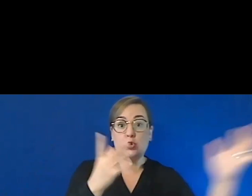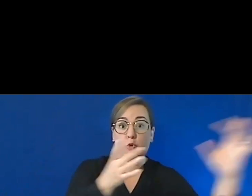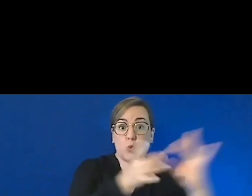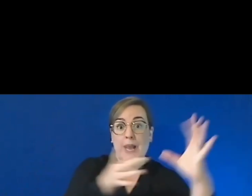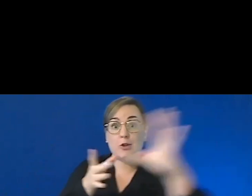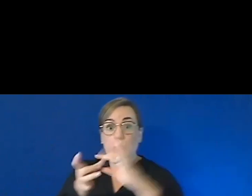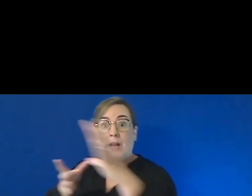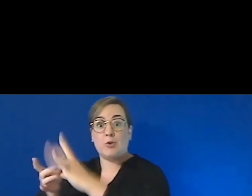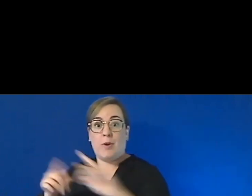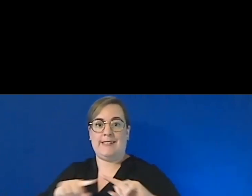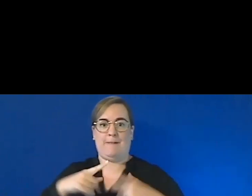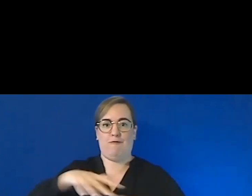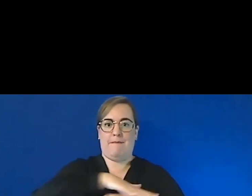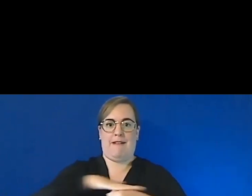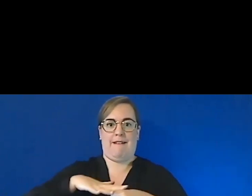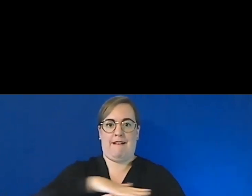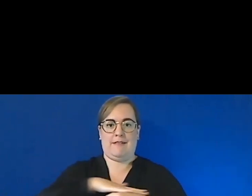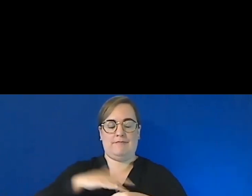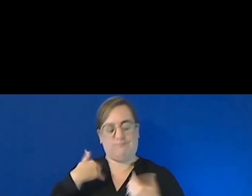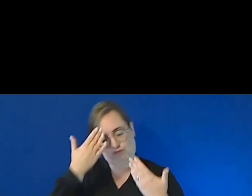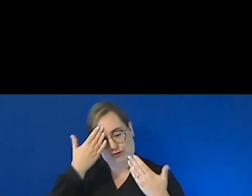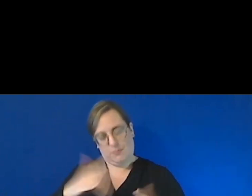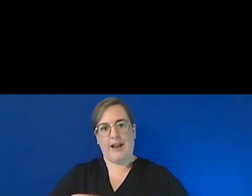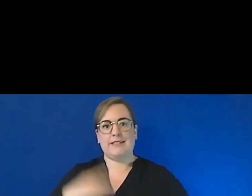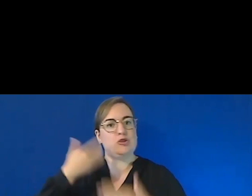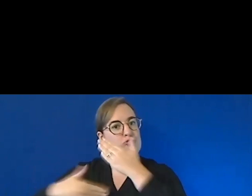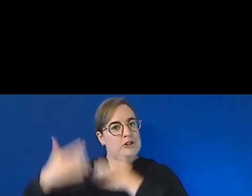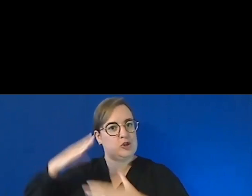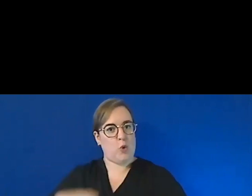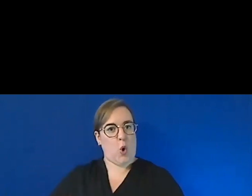and I pay my respects to the Traditional Owners and Elders of their land as well.